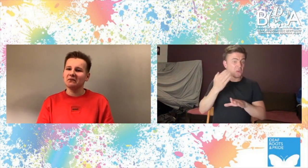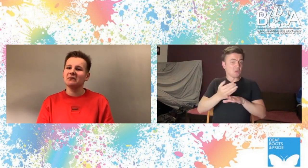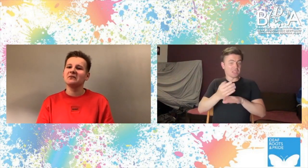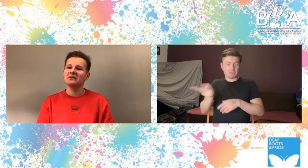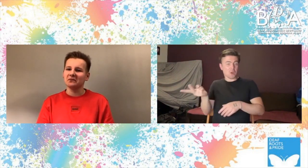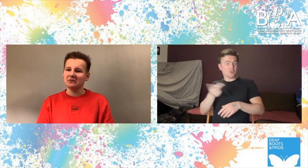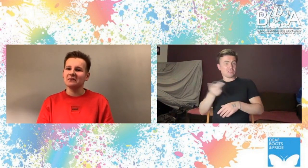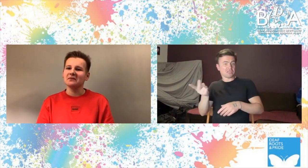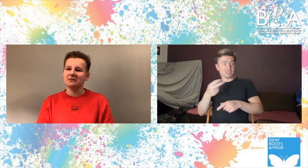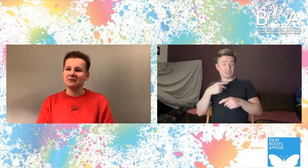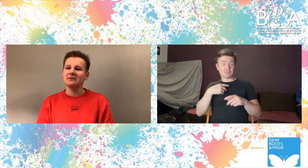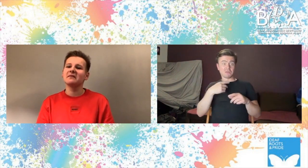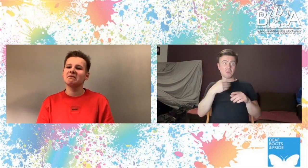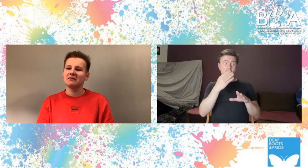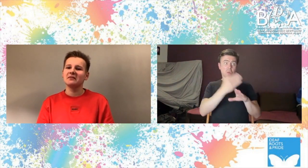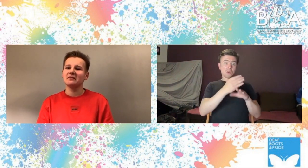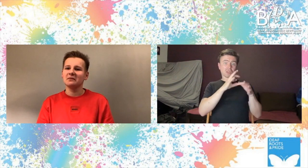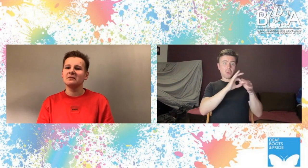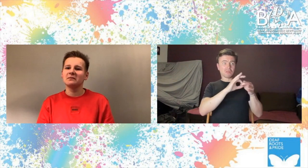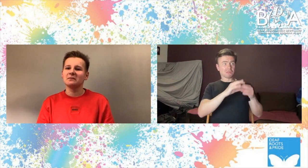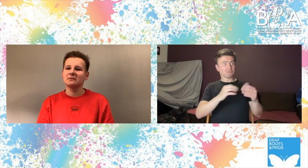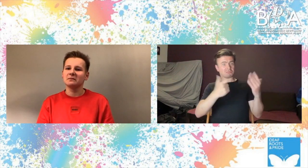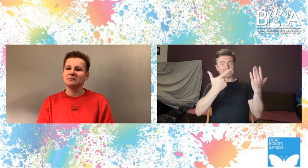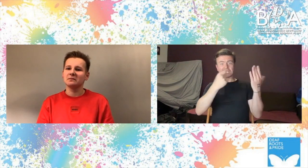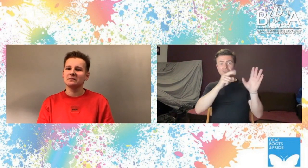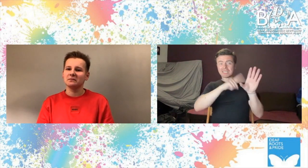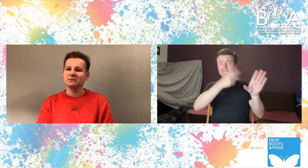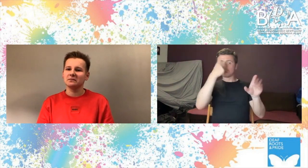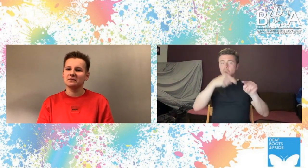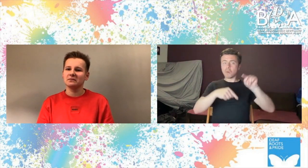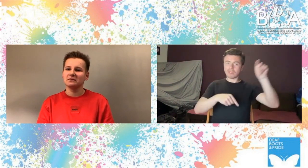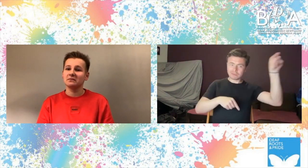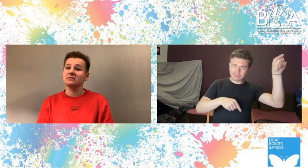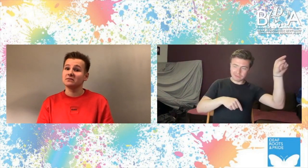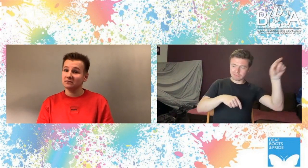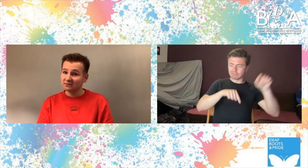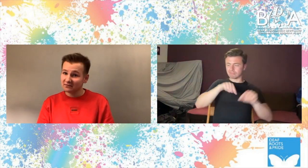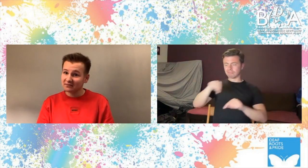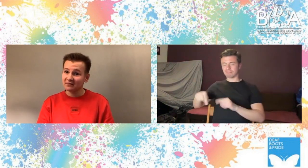as young and old working together. I think you could get 70-year-olds and